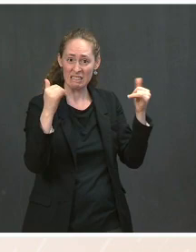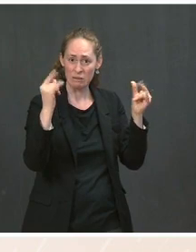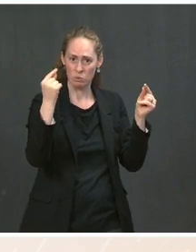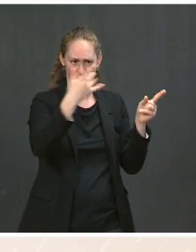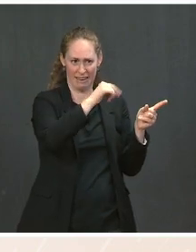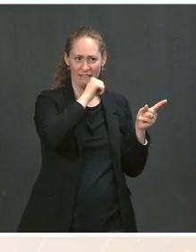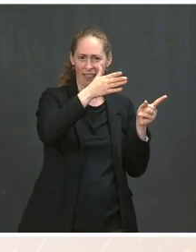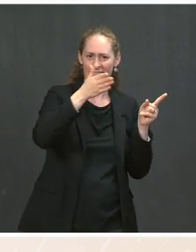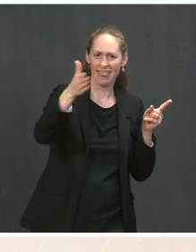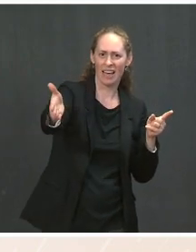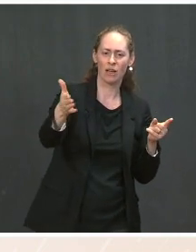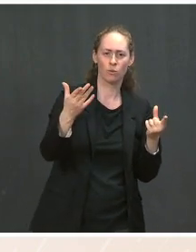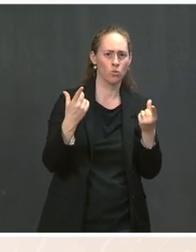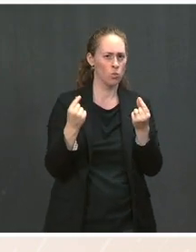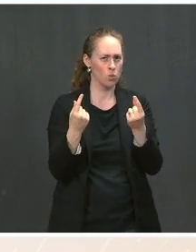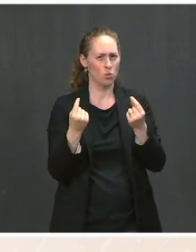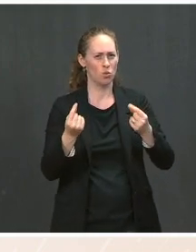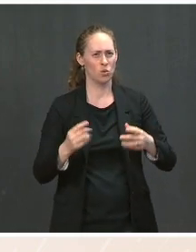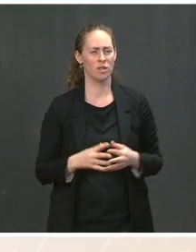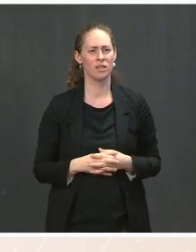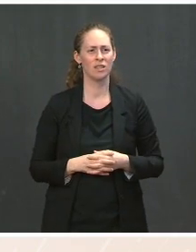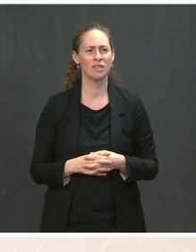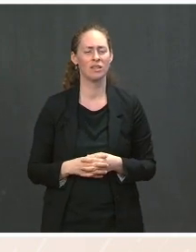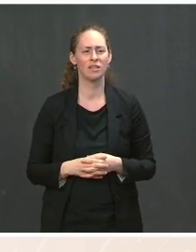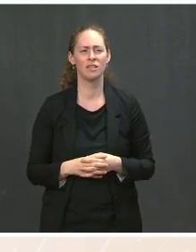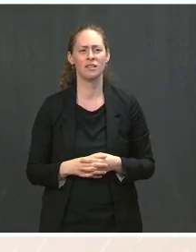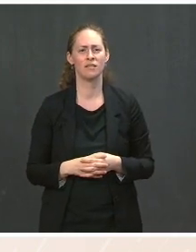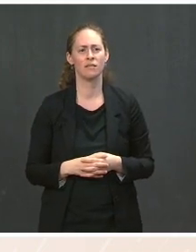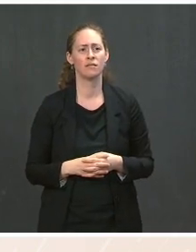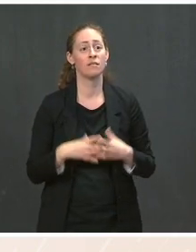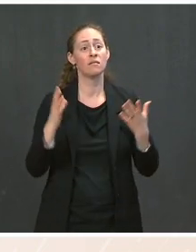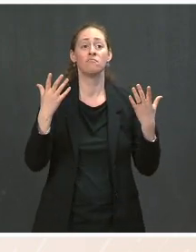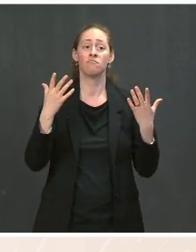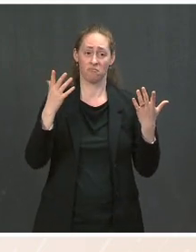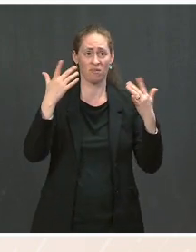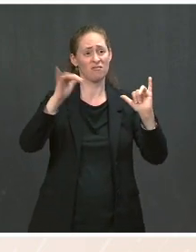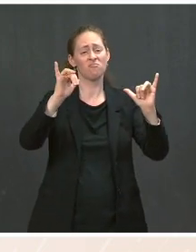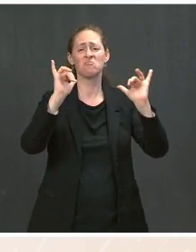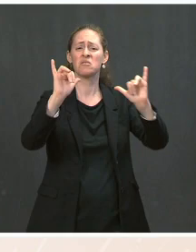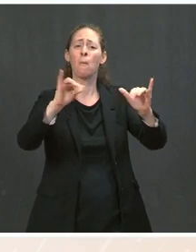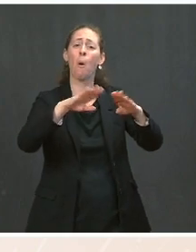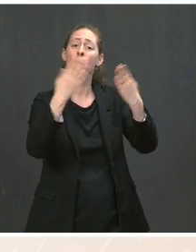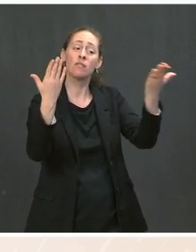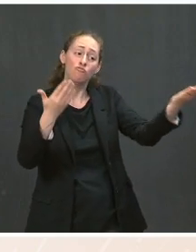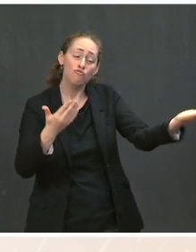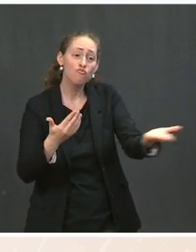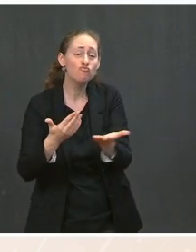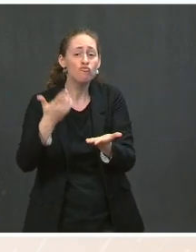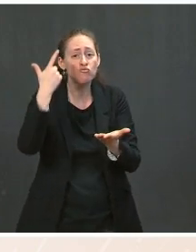is going to press for? Ms. Psaki: The invitation remains open, and we believe it would be a good step forward